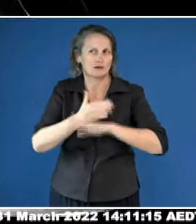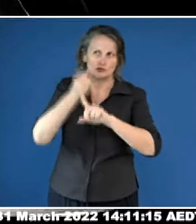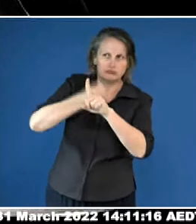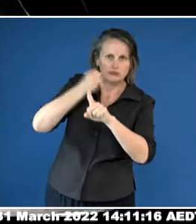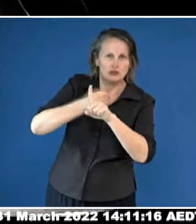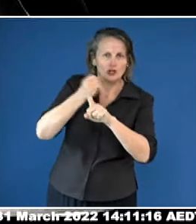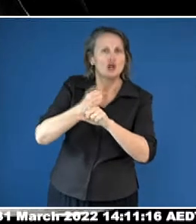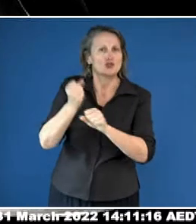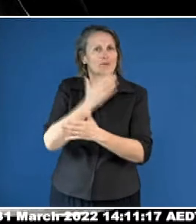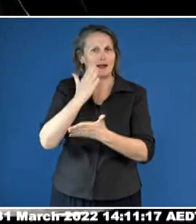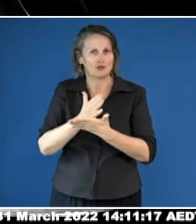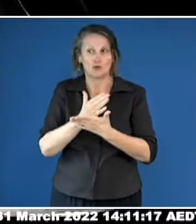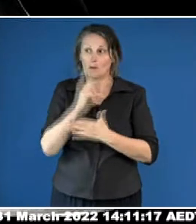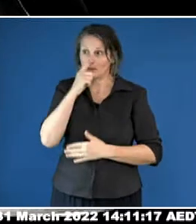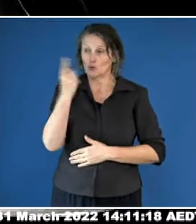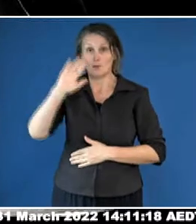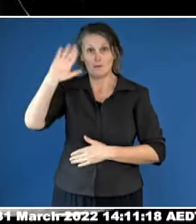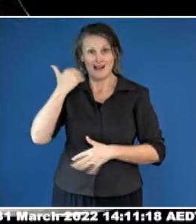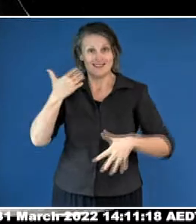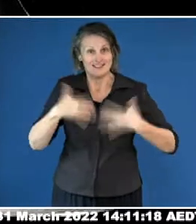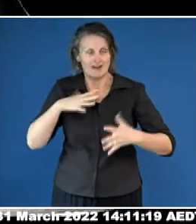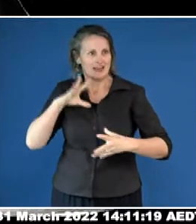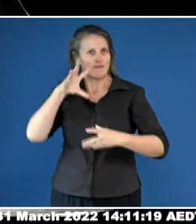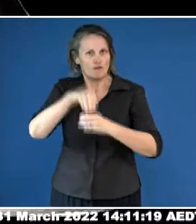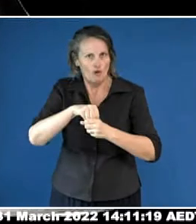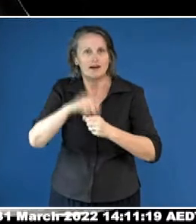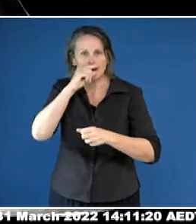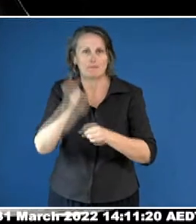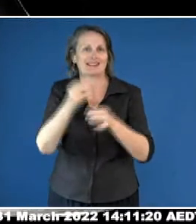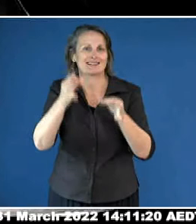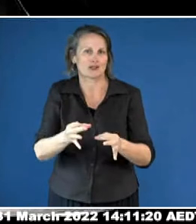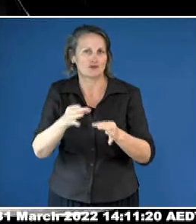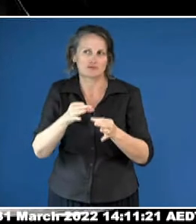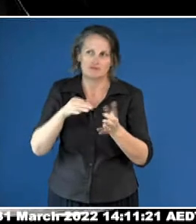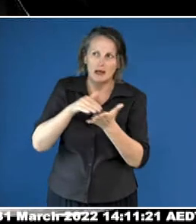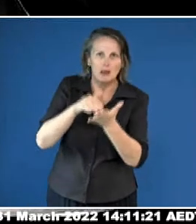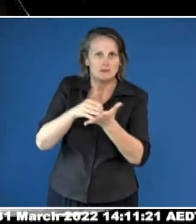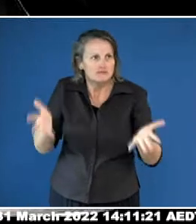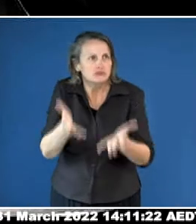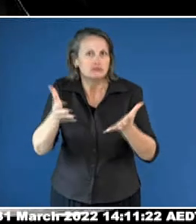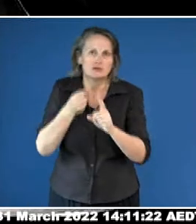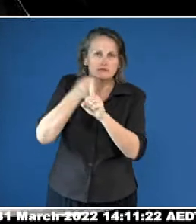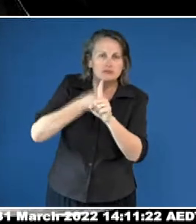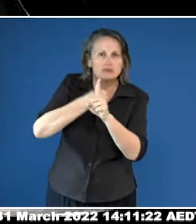us without us". We acknowledge past advocates, activists, and change makers who